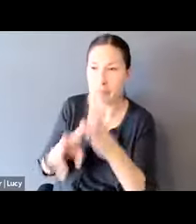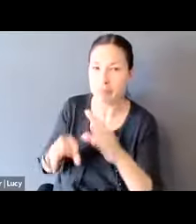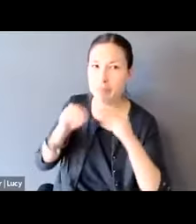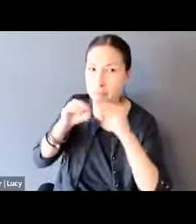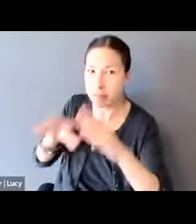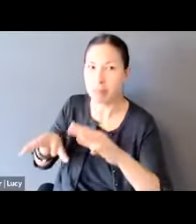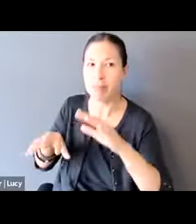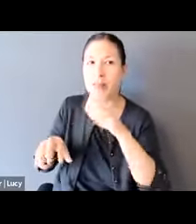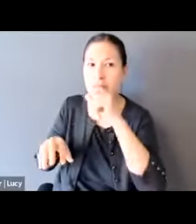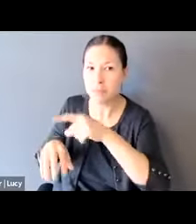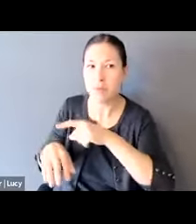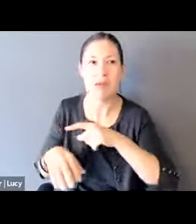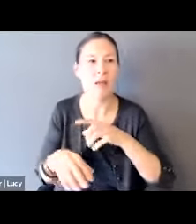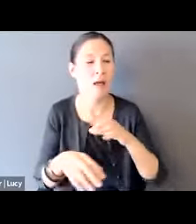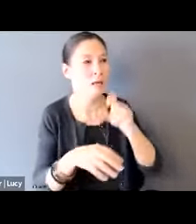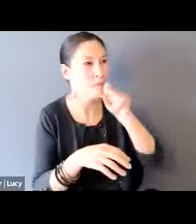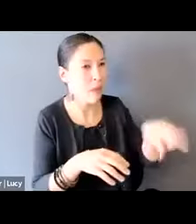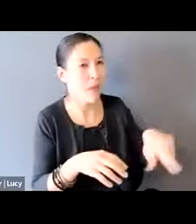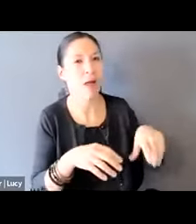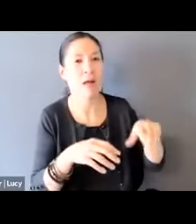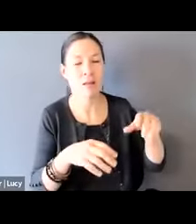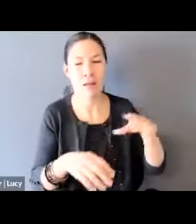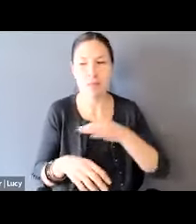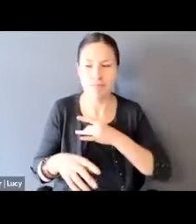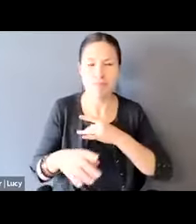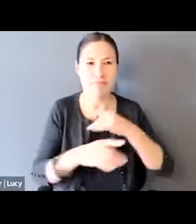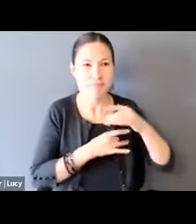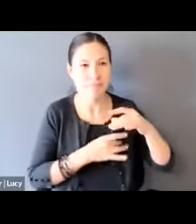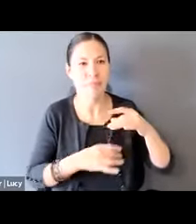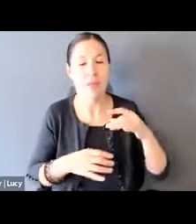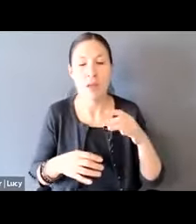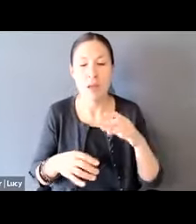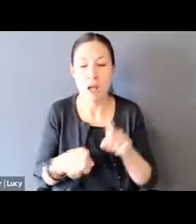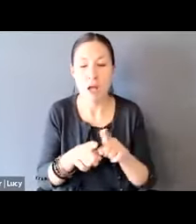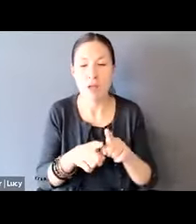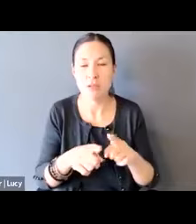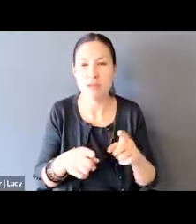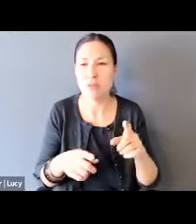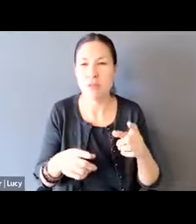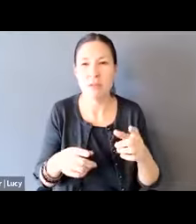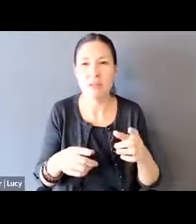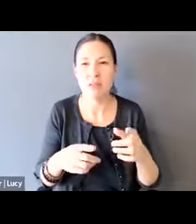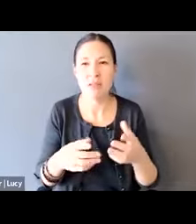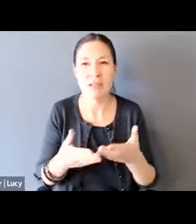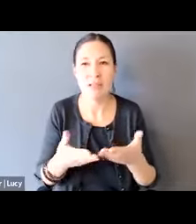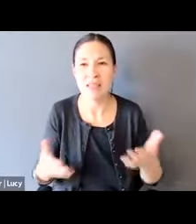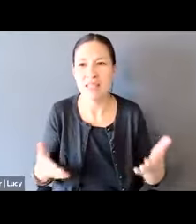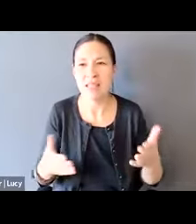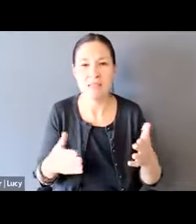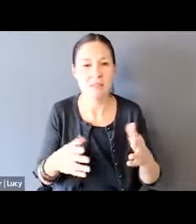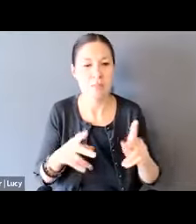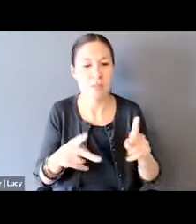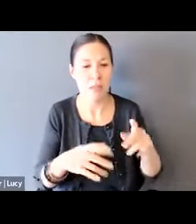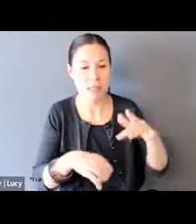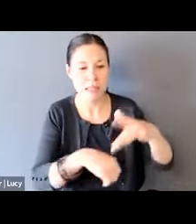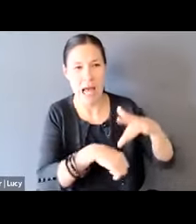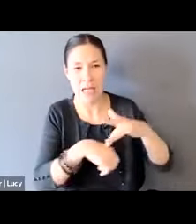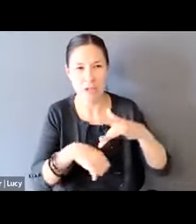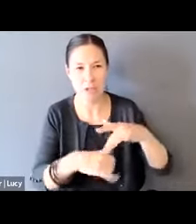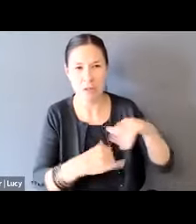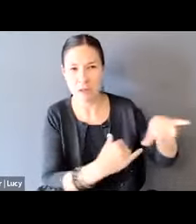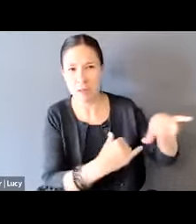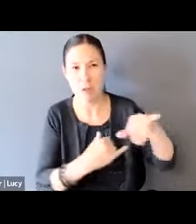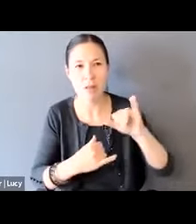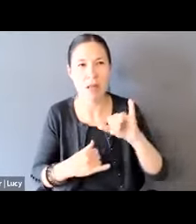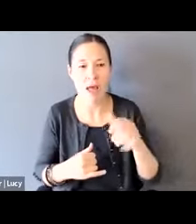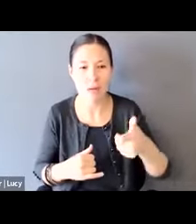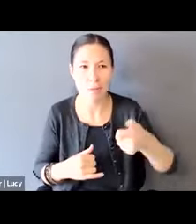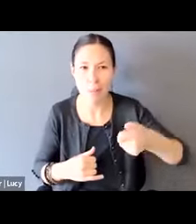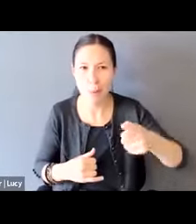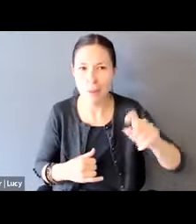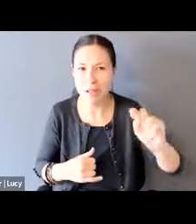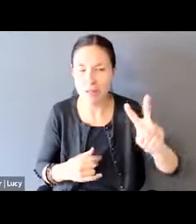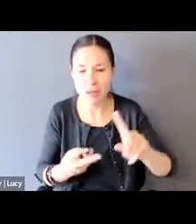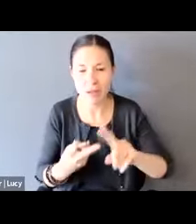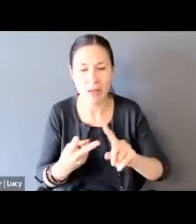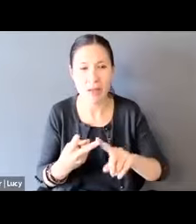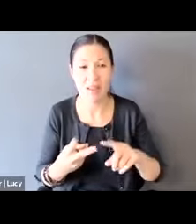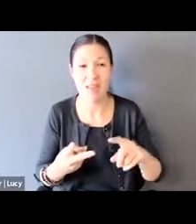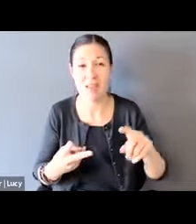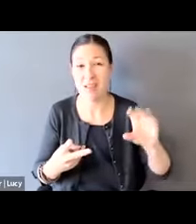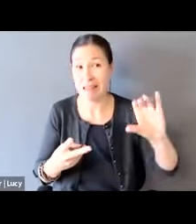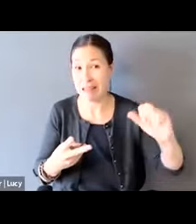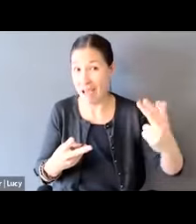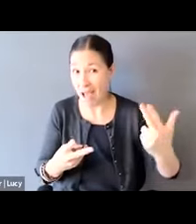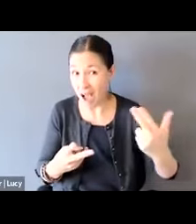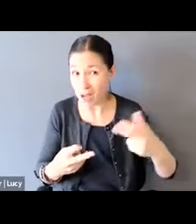are commonly used and touched by people, such as TV remotes, cash, like dollar bills, cell phone screens.